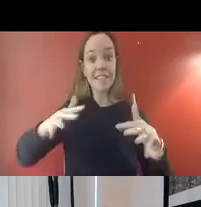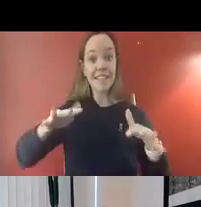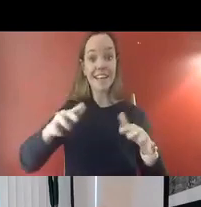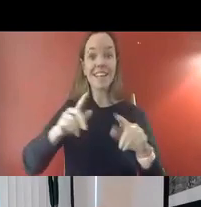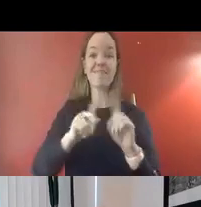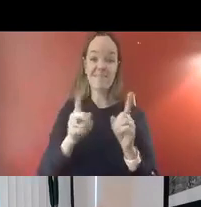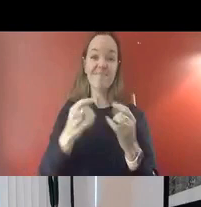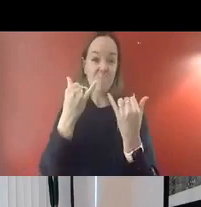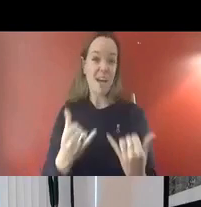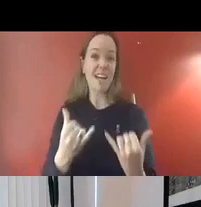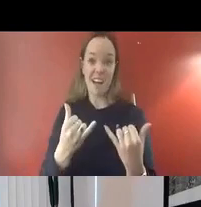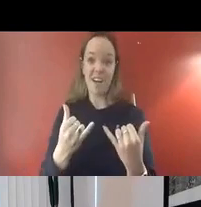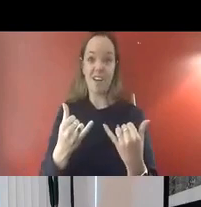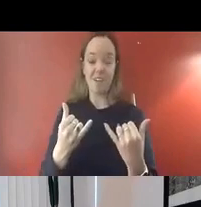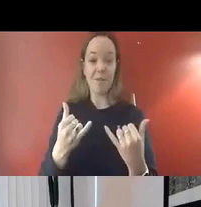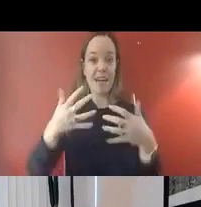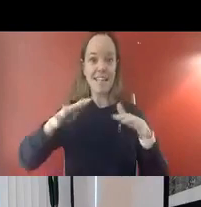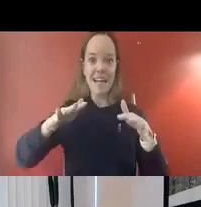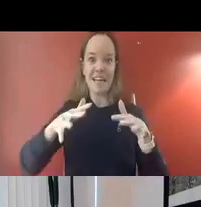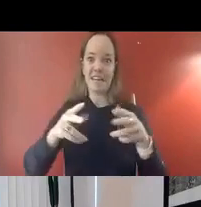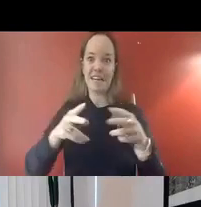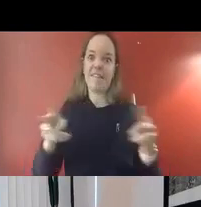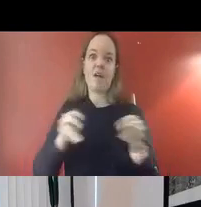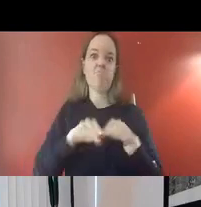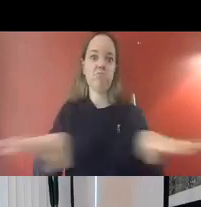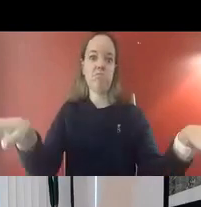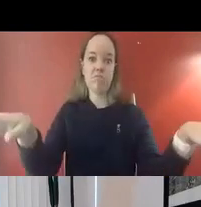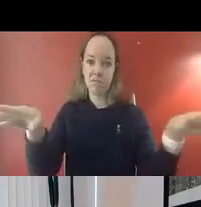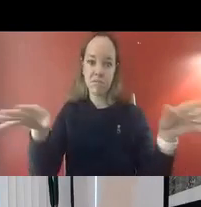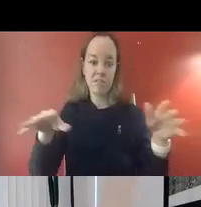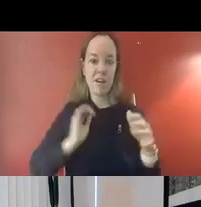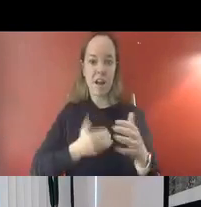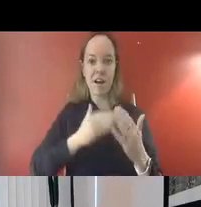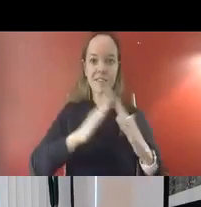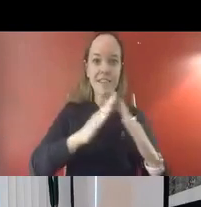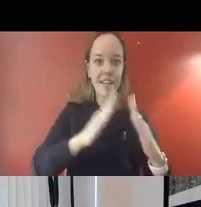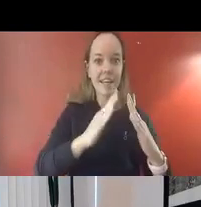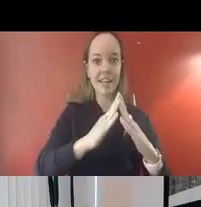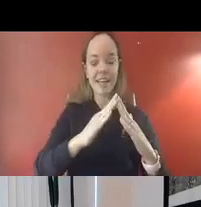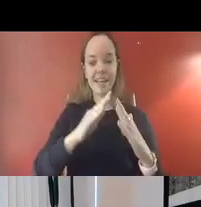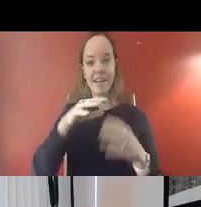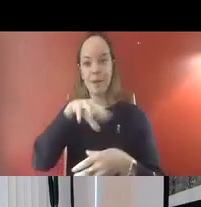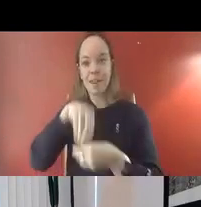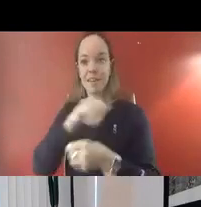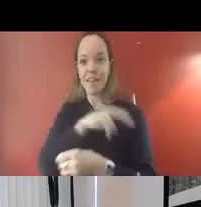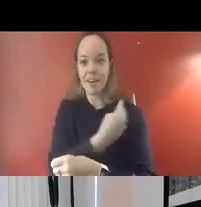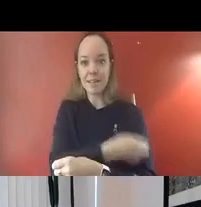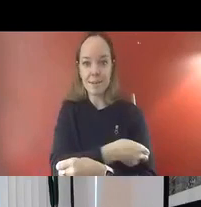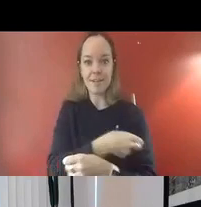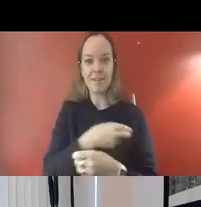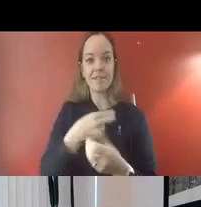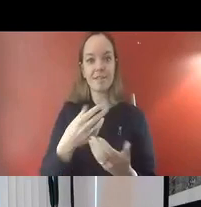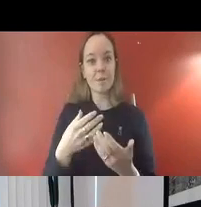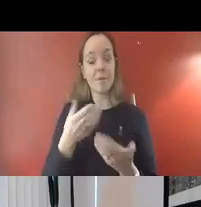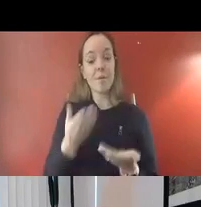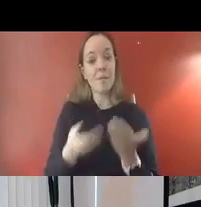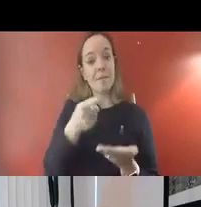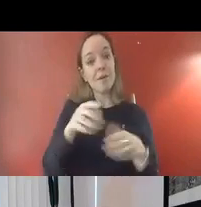in our country and our city, in the hospital. of free-falling anxiety around the world, So that even if you're doing regular in our country and our city, in the hospital. tasks or on overdrive and we're not So that even if you're doing regular